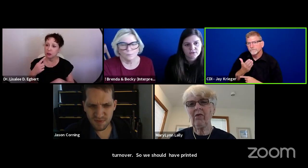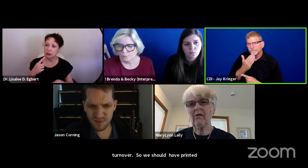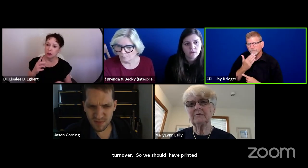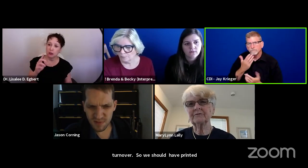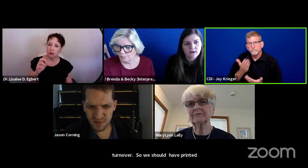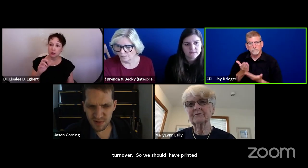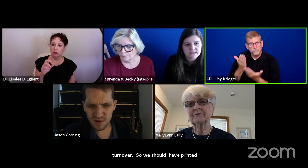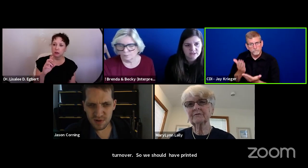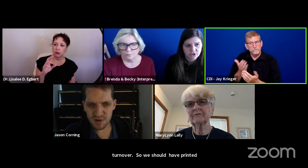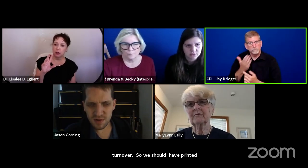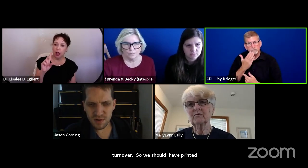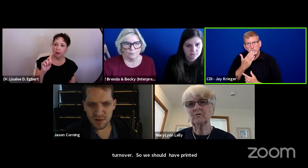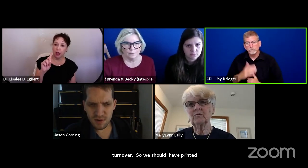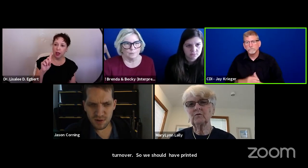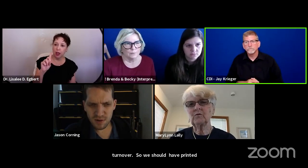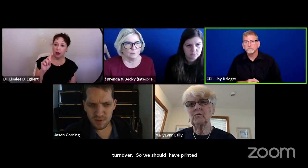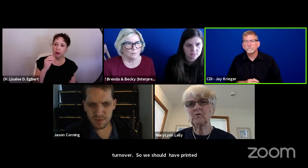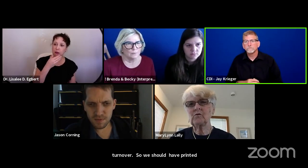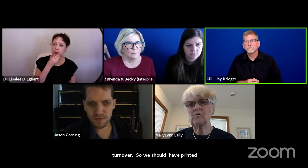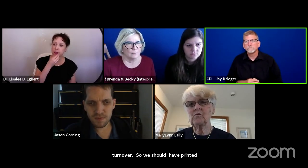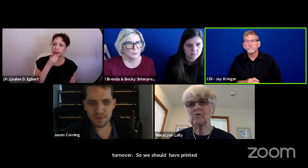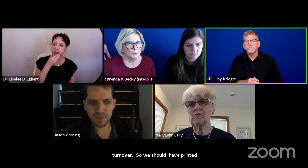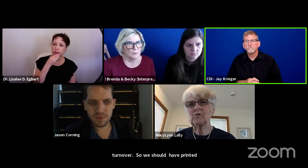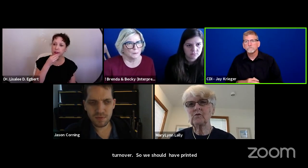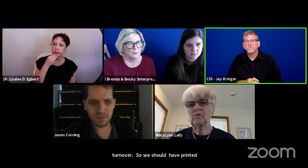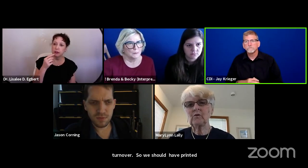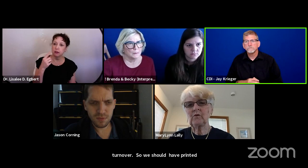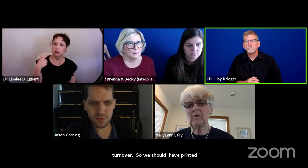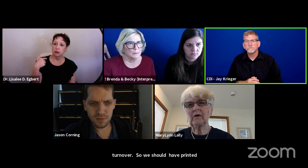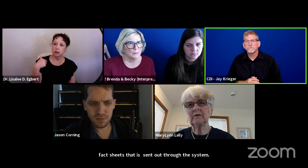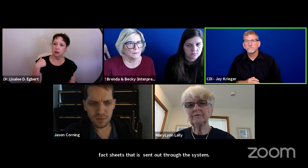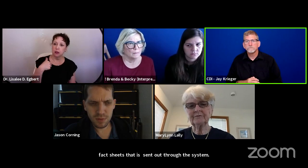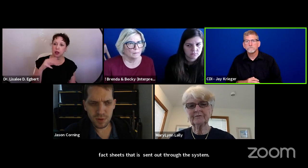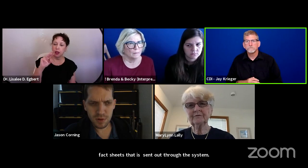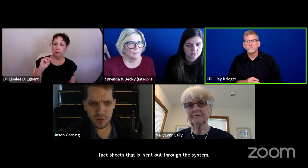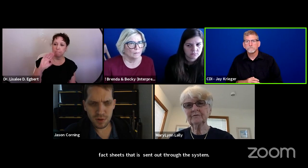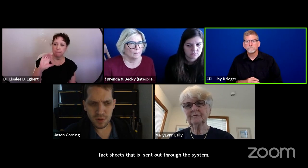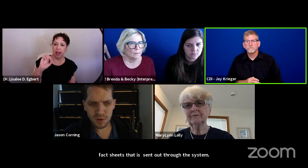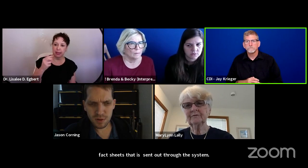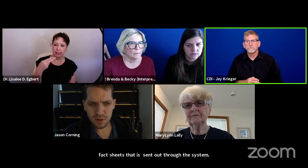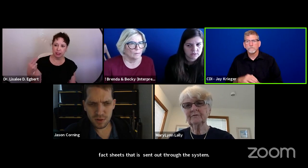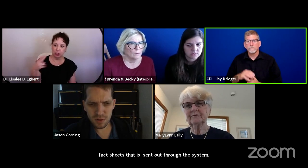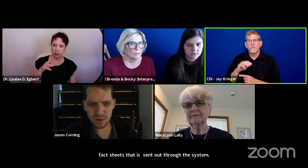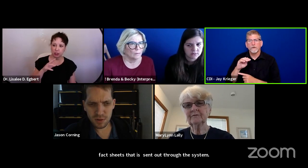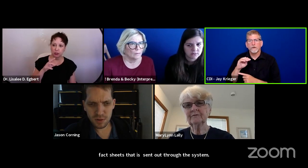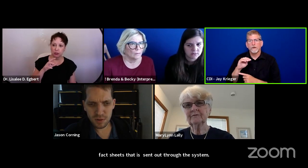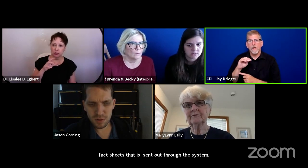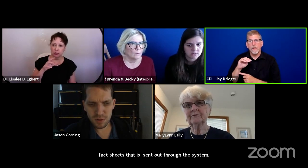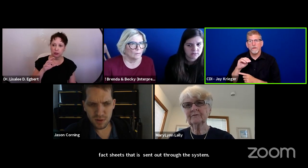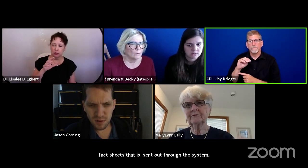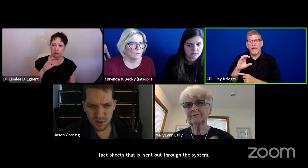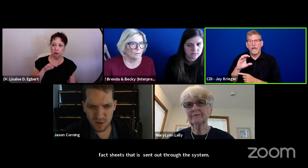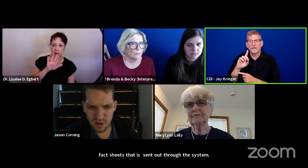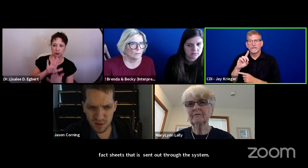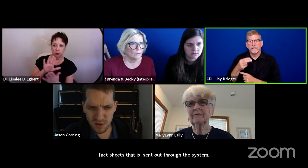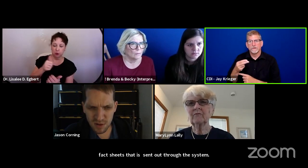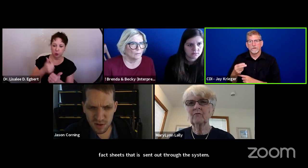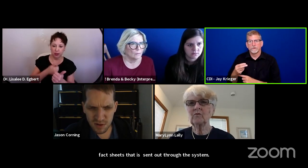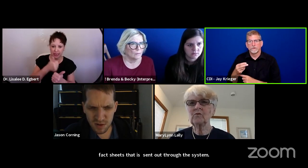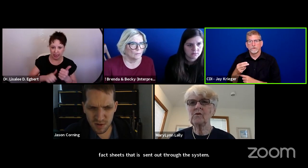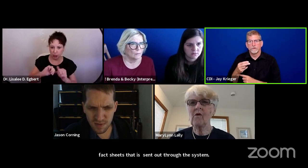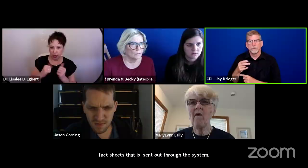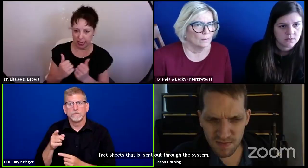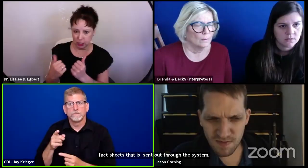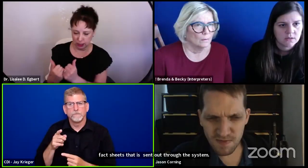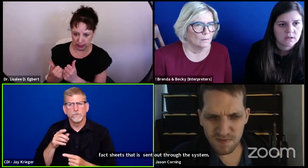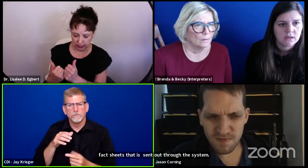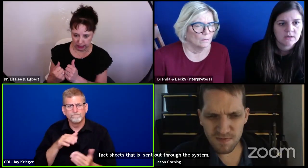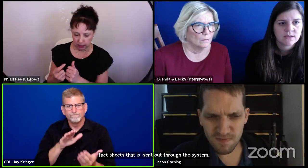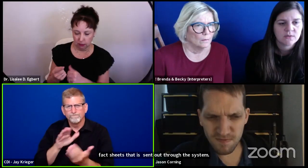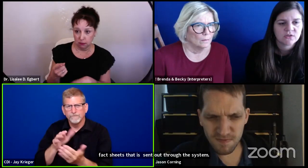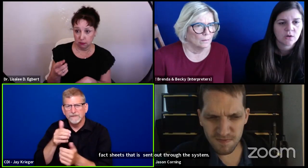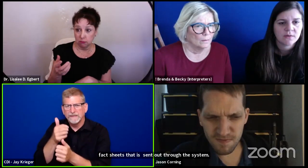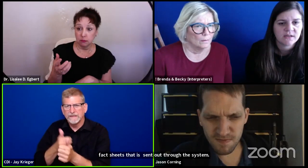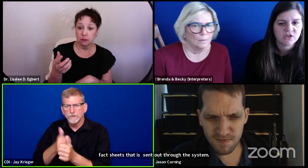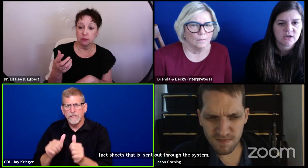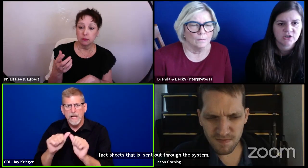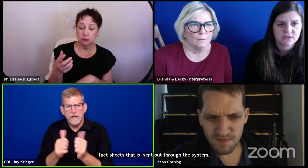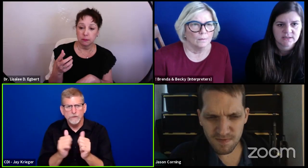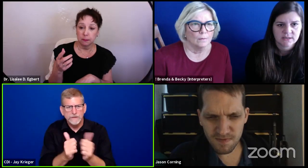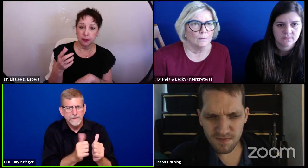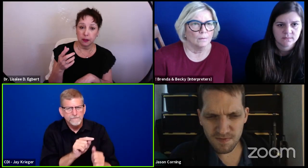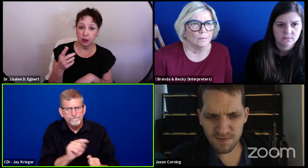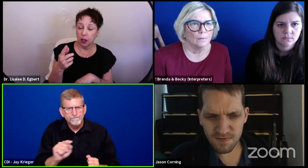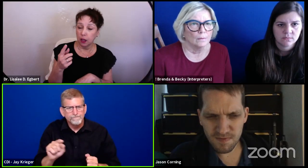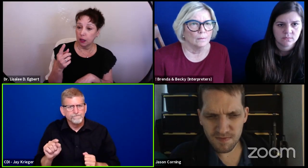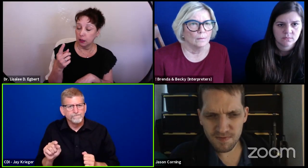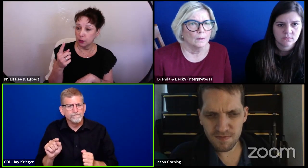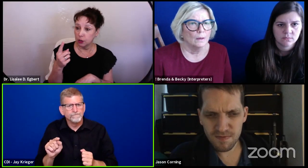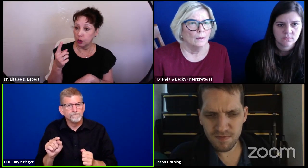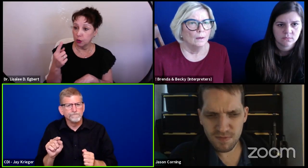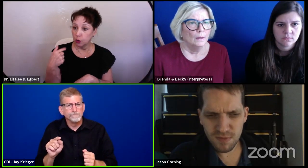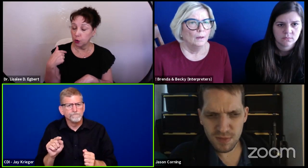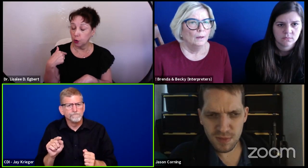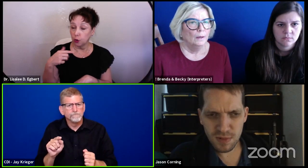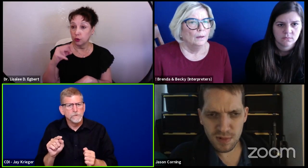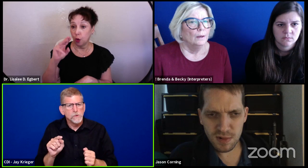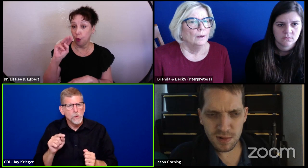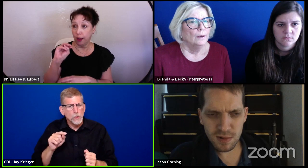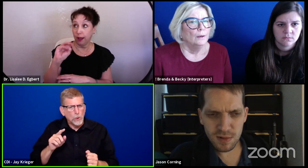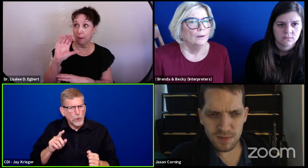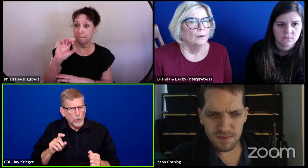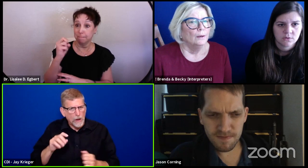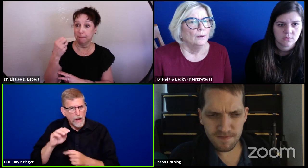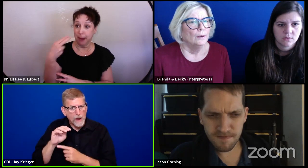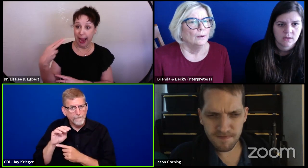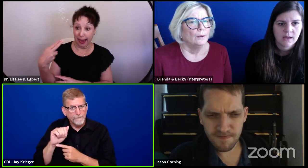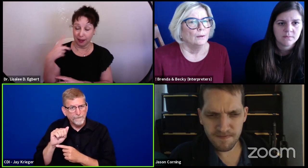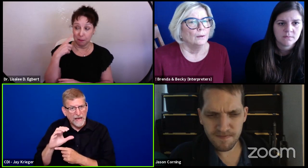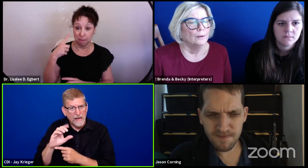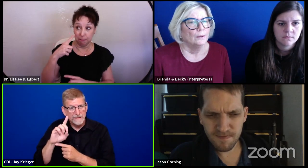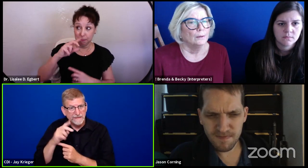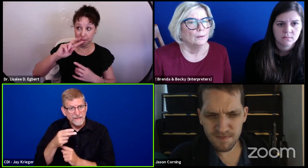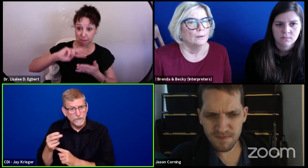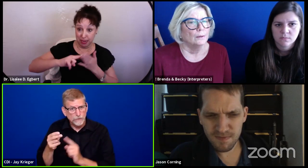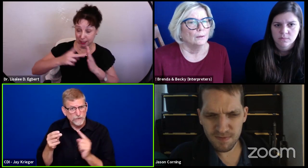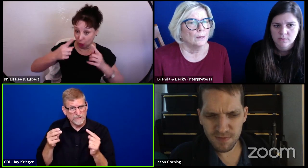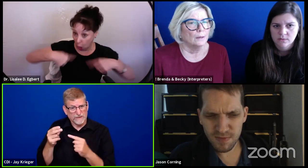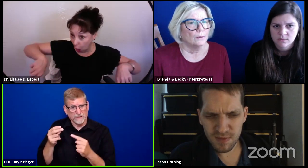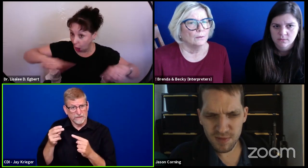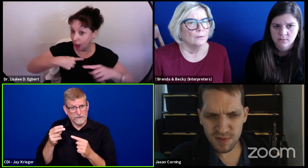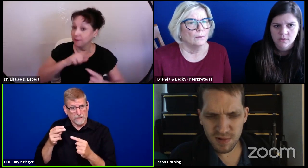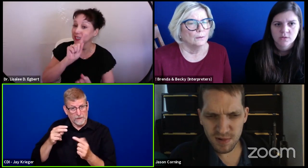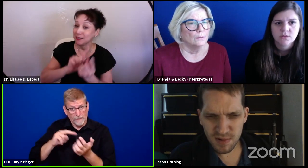So one recommendation is that we start with each agency.